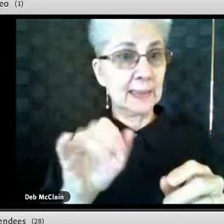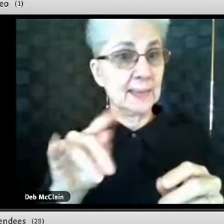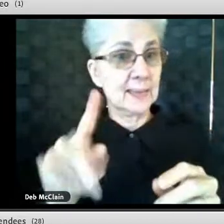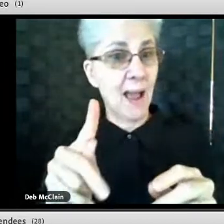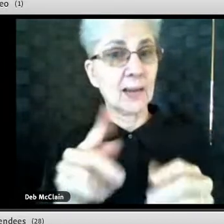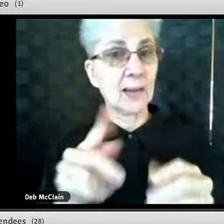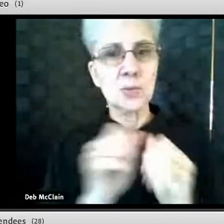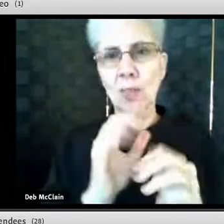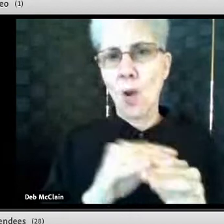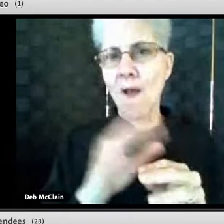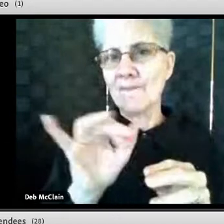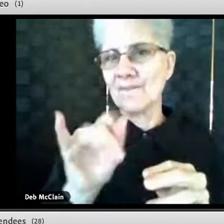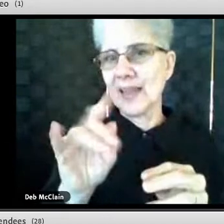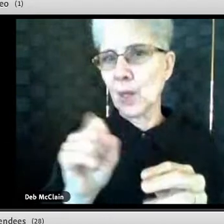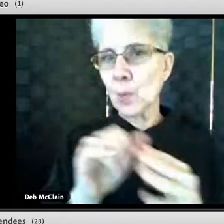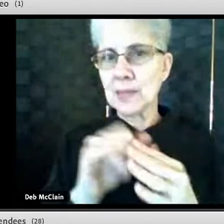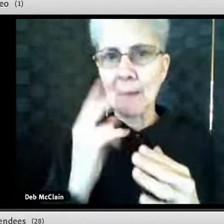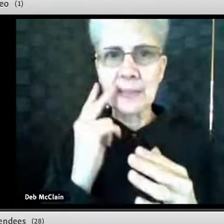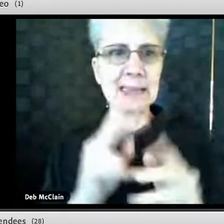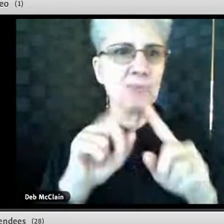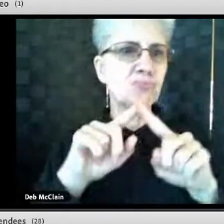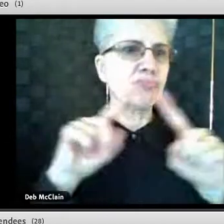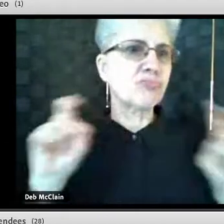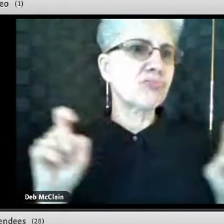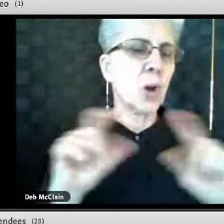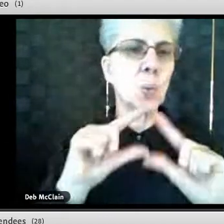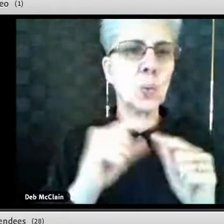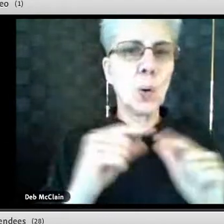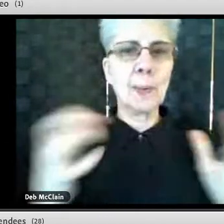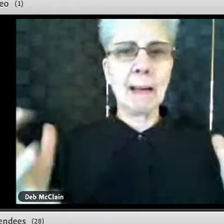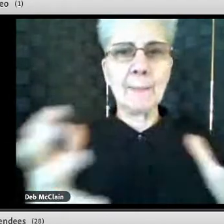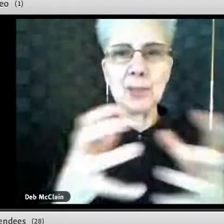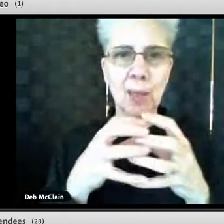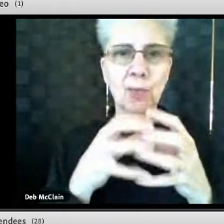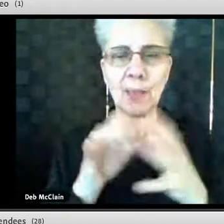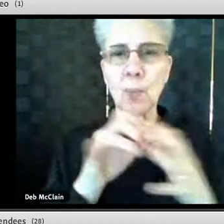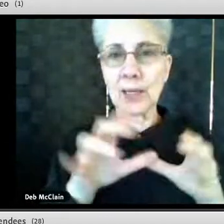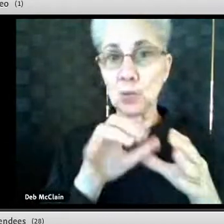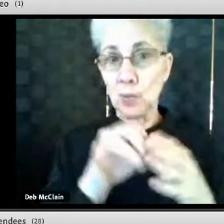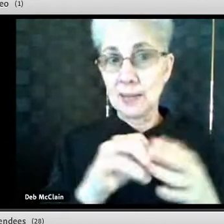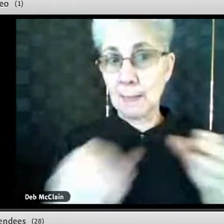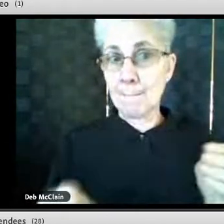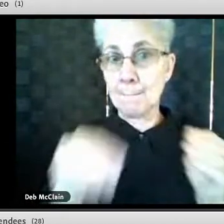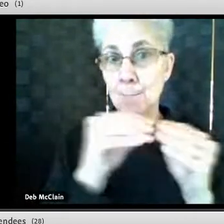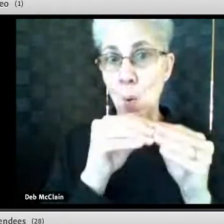and we're doing TikTok videos together on Thursdays, and I'm seeing a bigger and bigger group come together